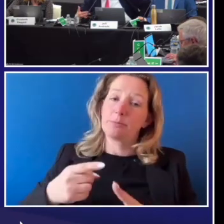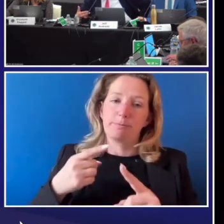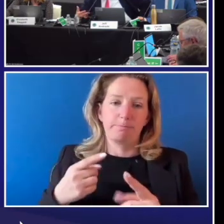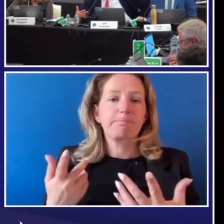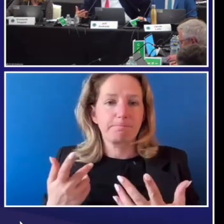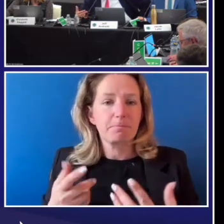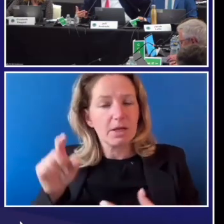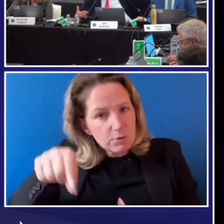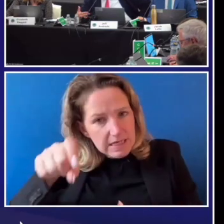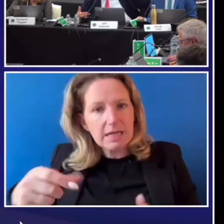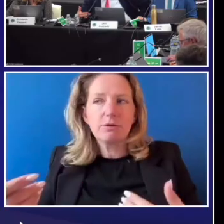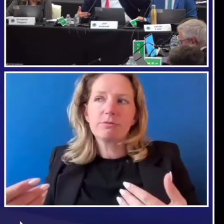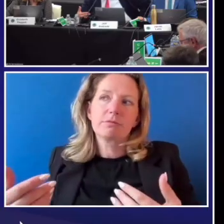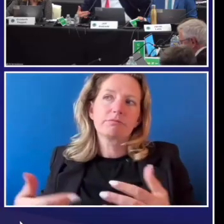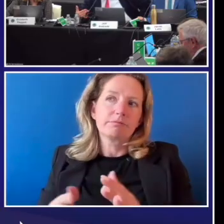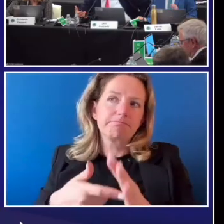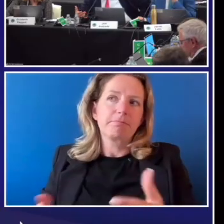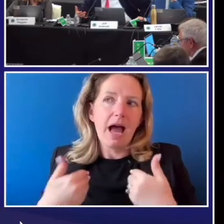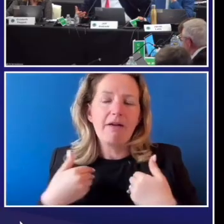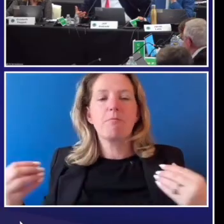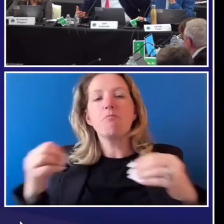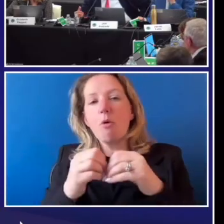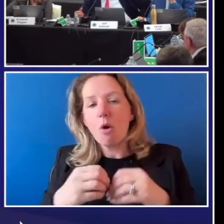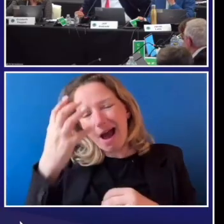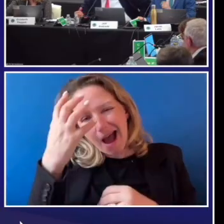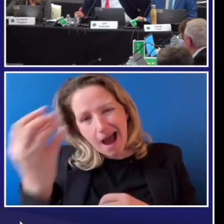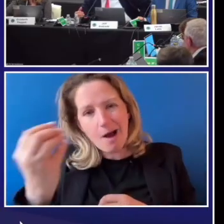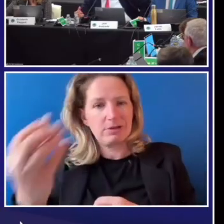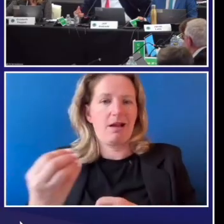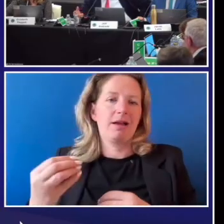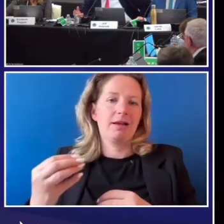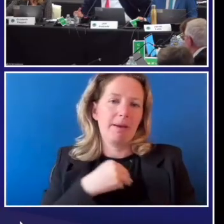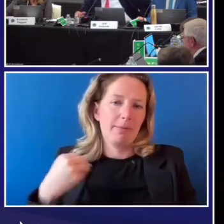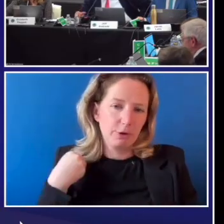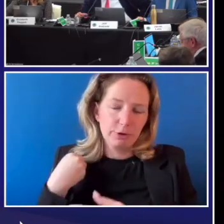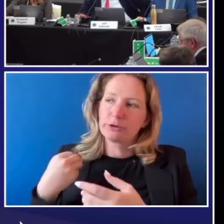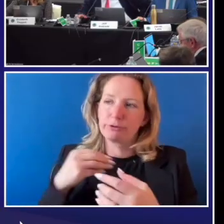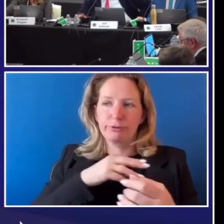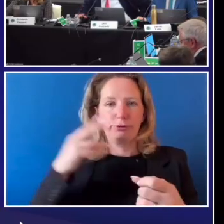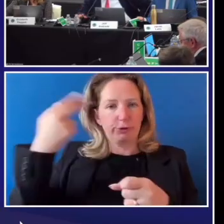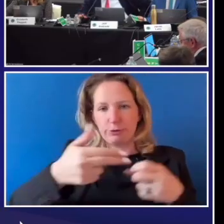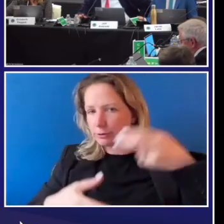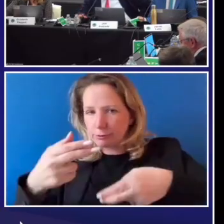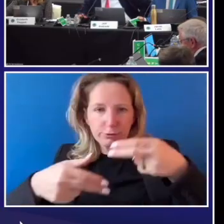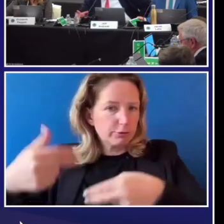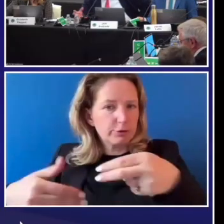you need to bring in, um, more outside members, um, in order to, to make these, um, these decisions.